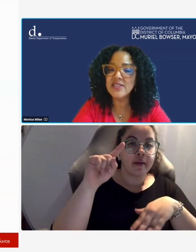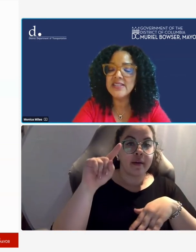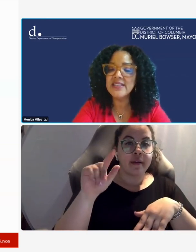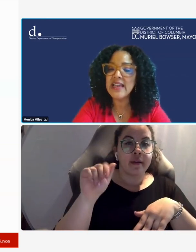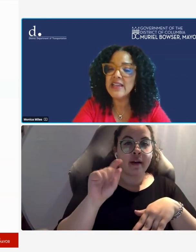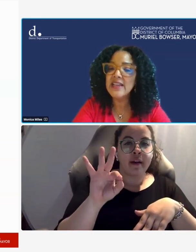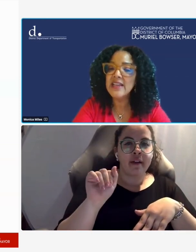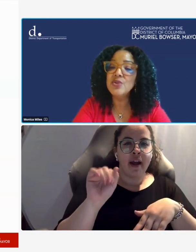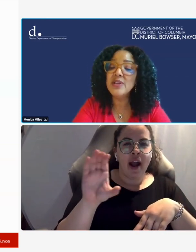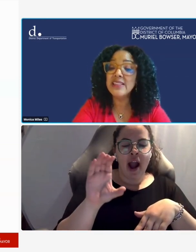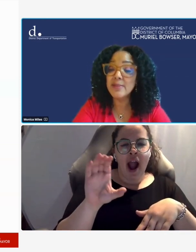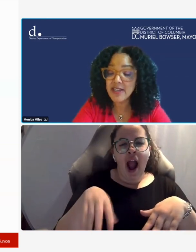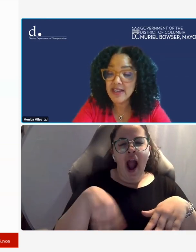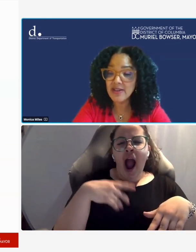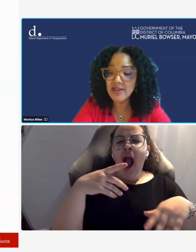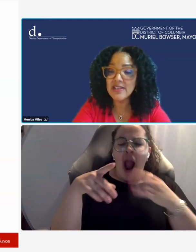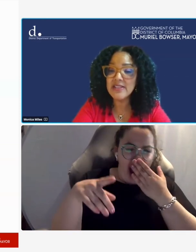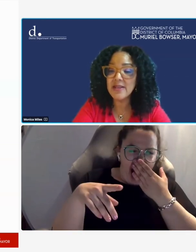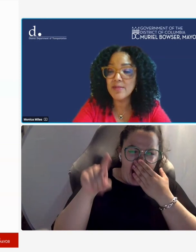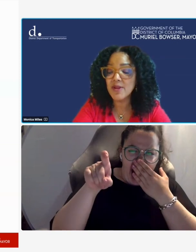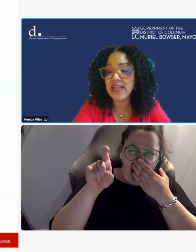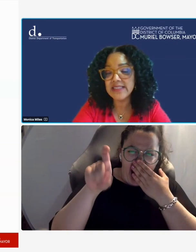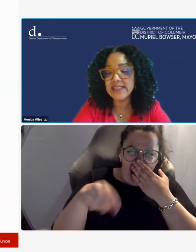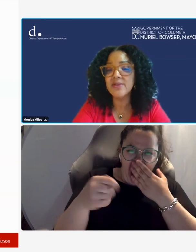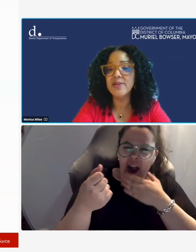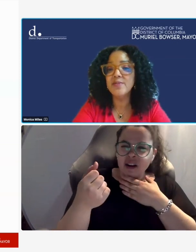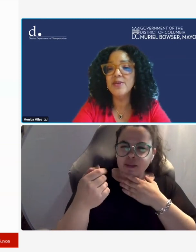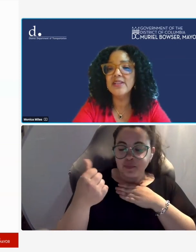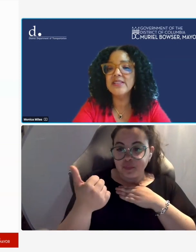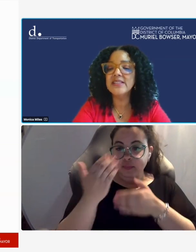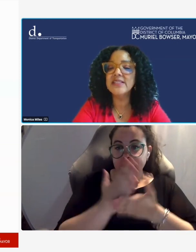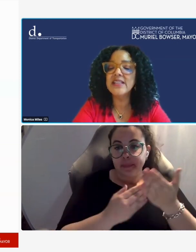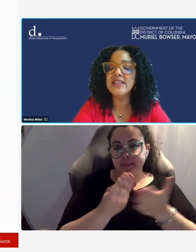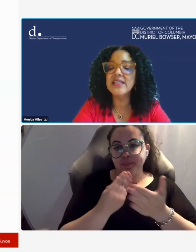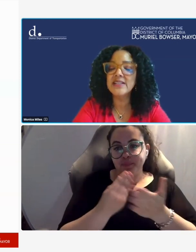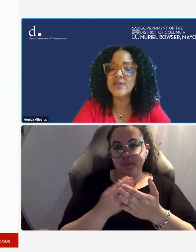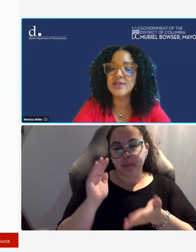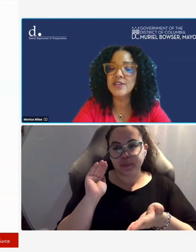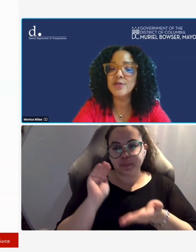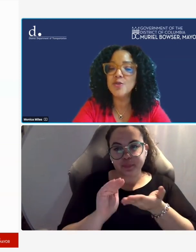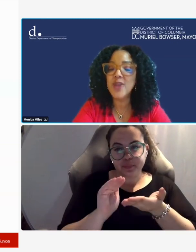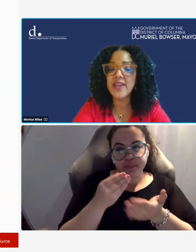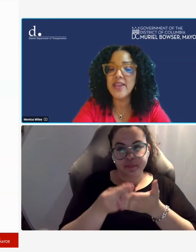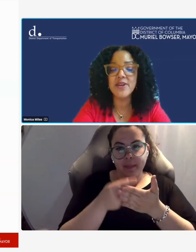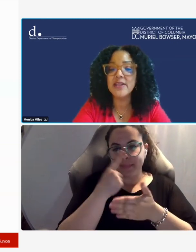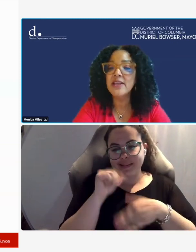is that you eliminate some of that salary because it's not considered you know you paying somebody